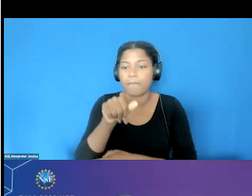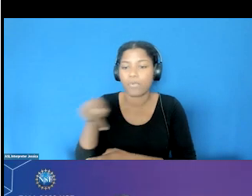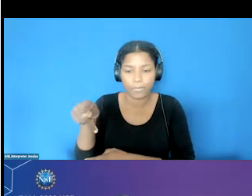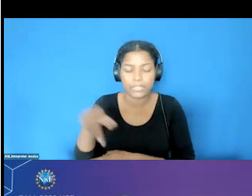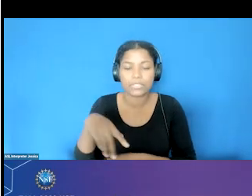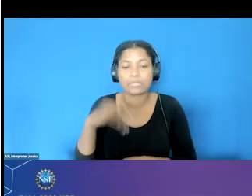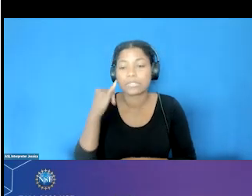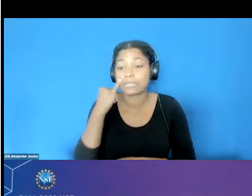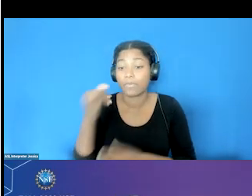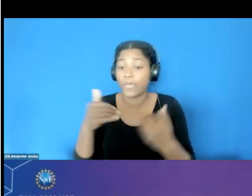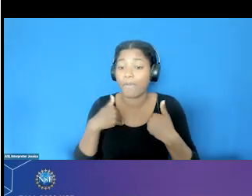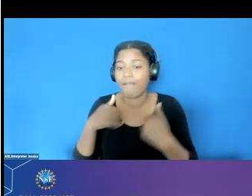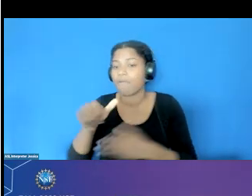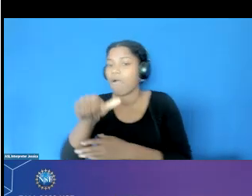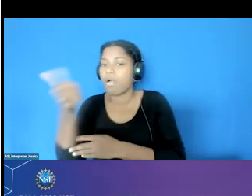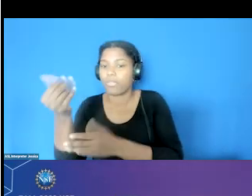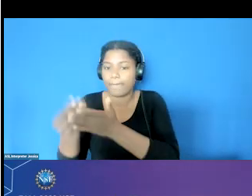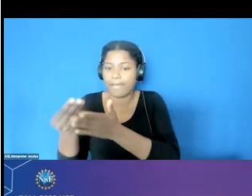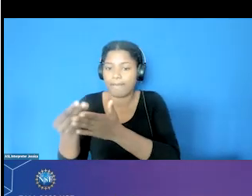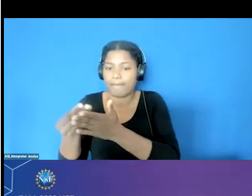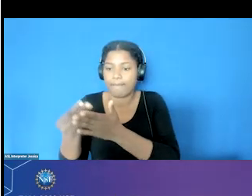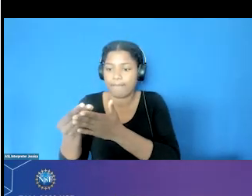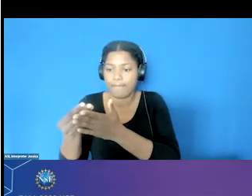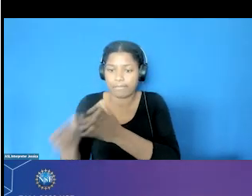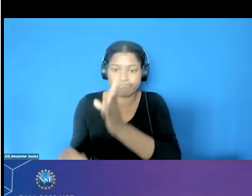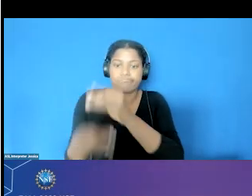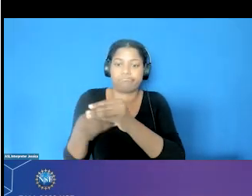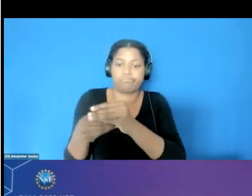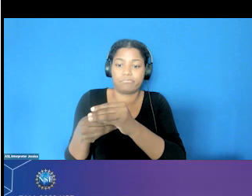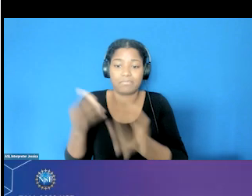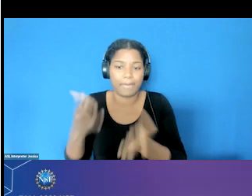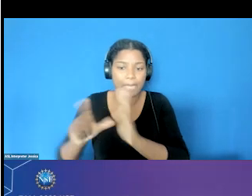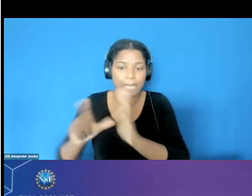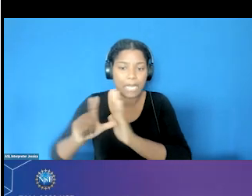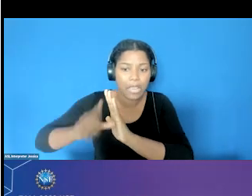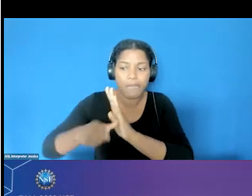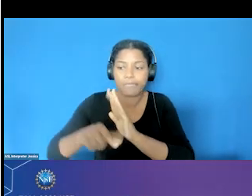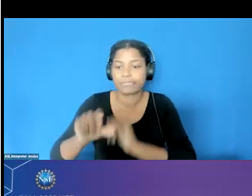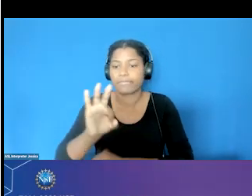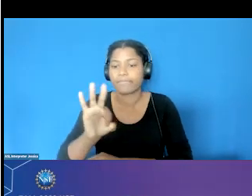So if you had a supplement and it occurred later in like fiscal year '25,